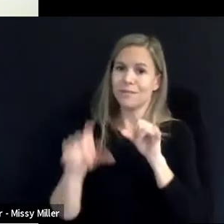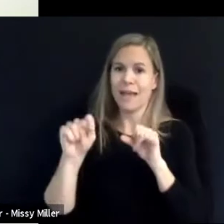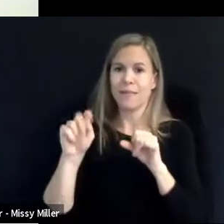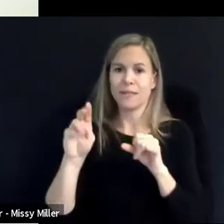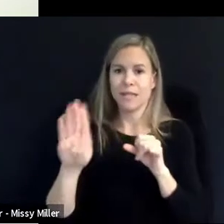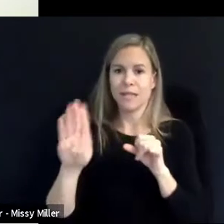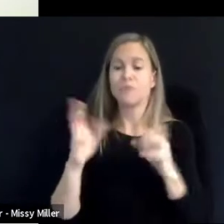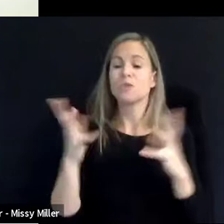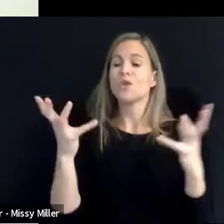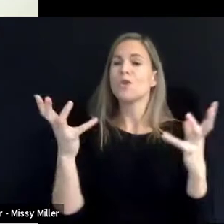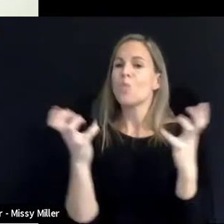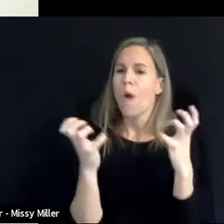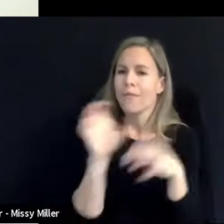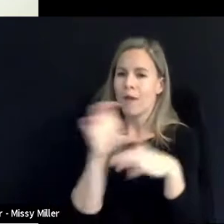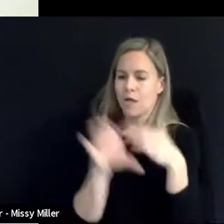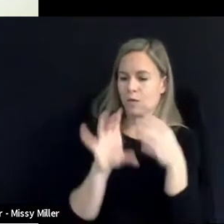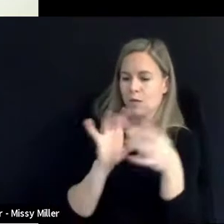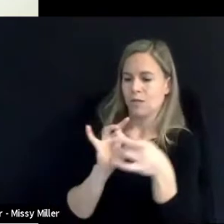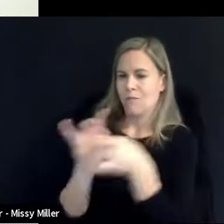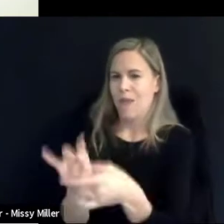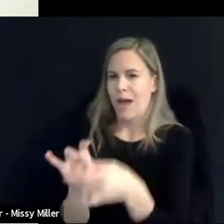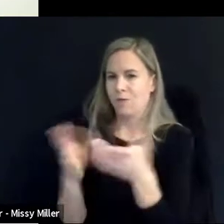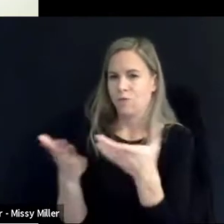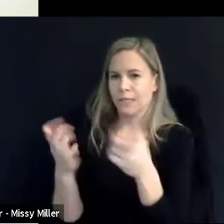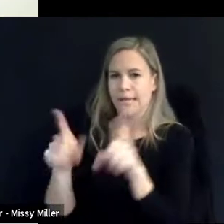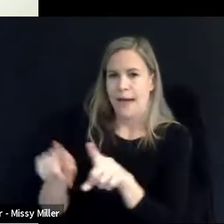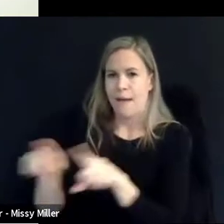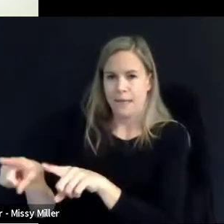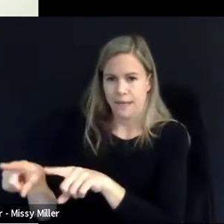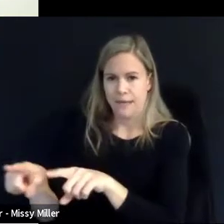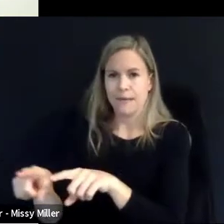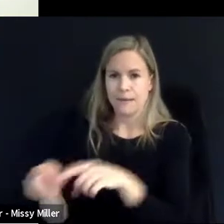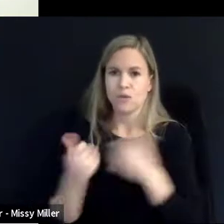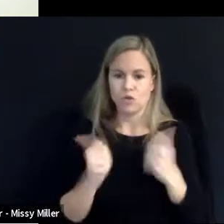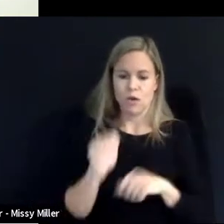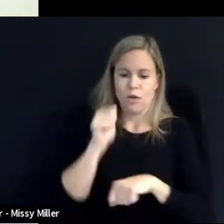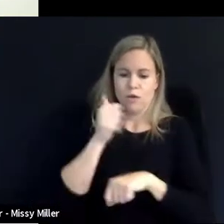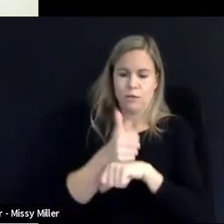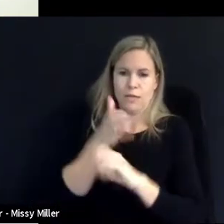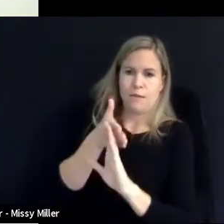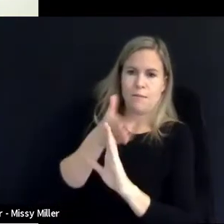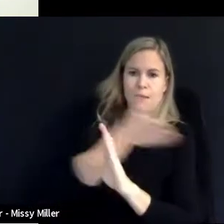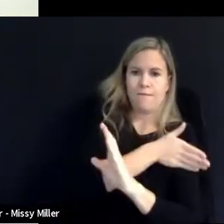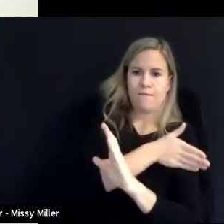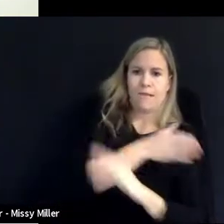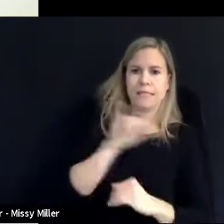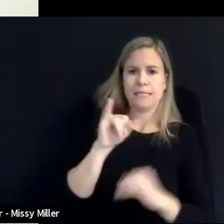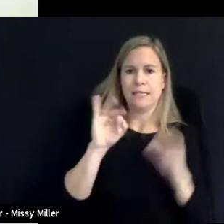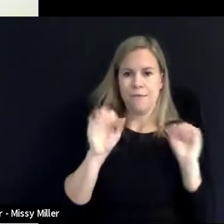it was hard to establish with him in advance, well, because of his communication issues, but he got it.